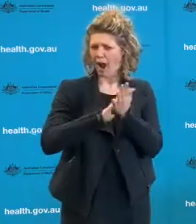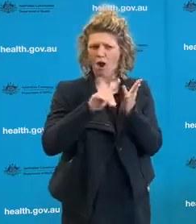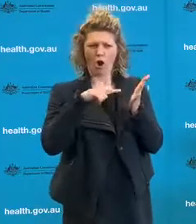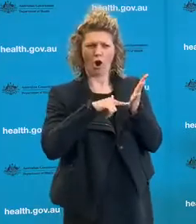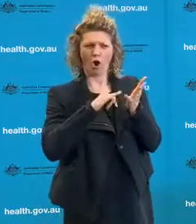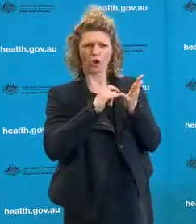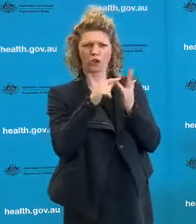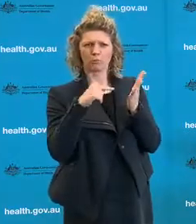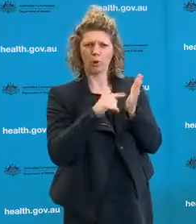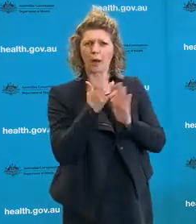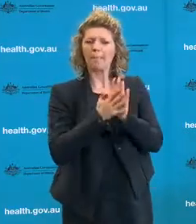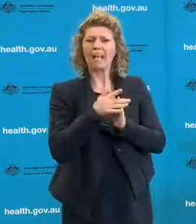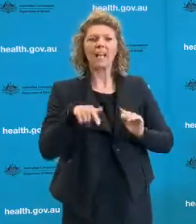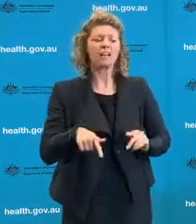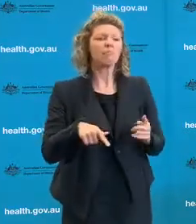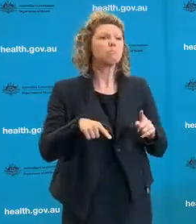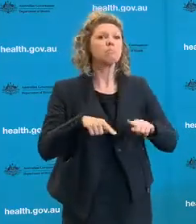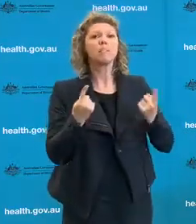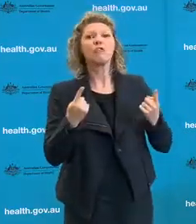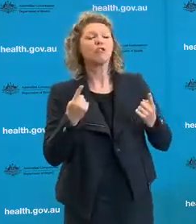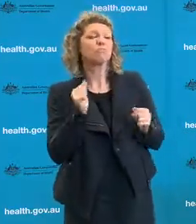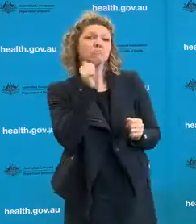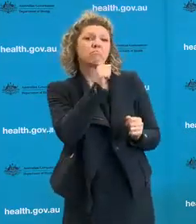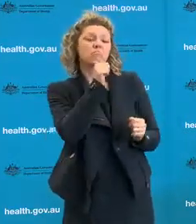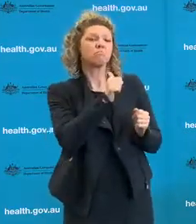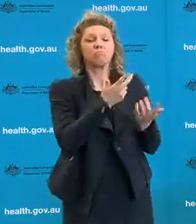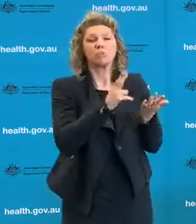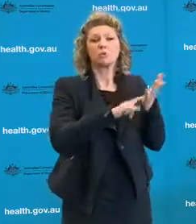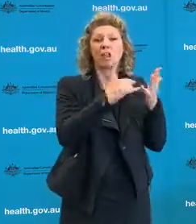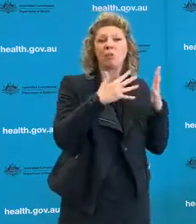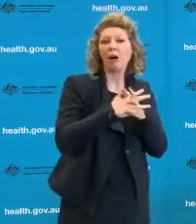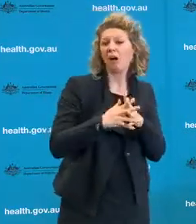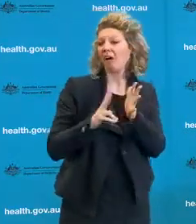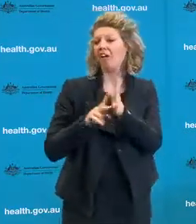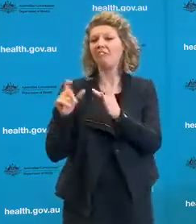travel across interstate borders? Is it about the public health measures that an